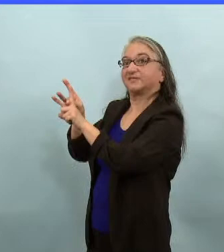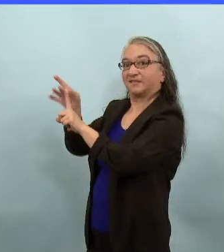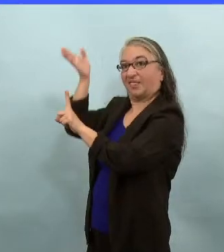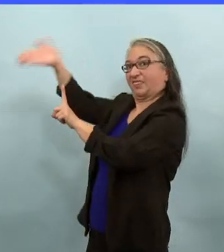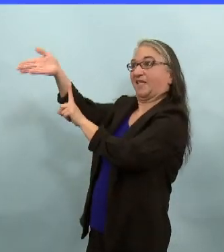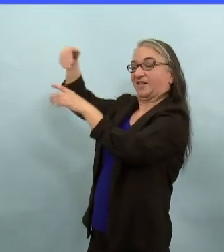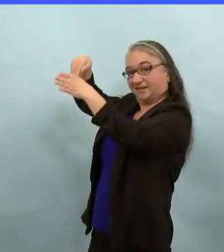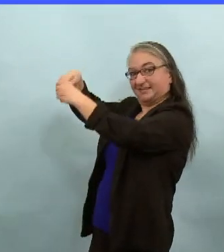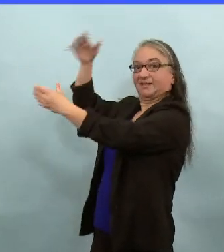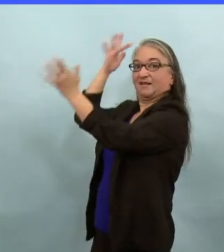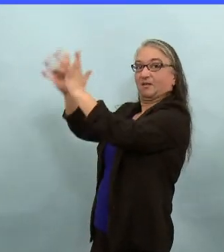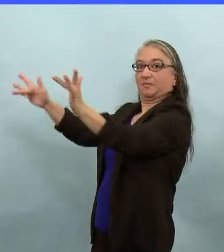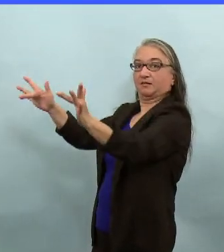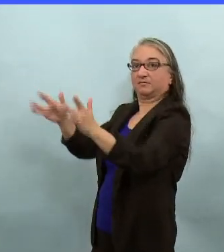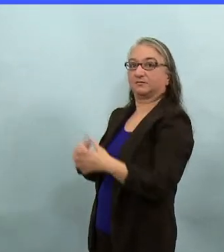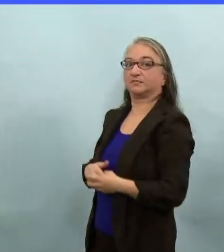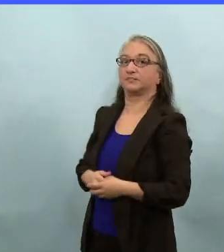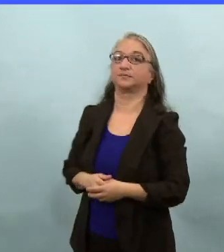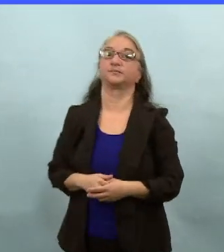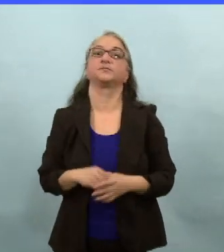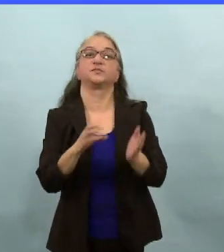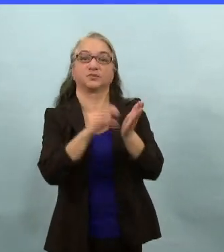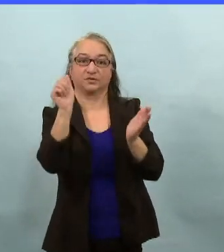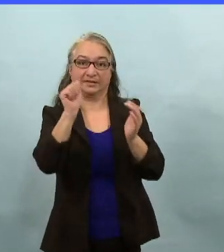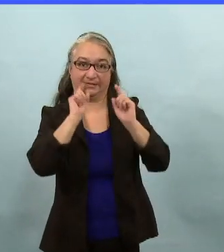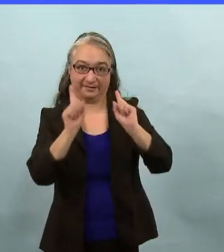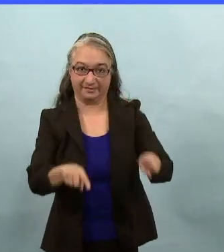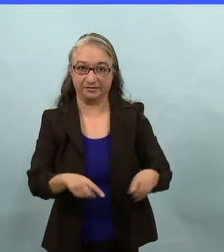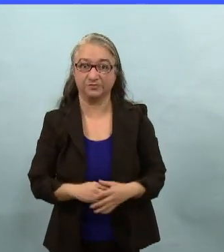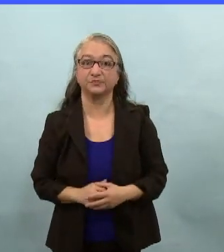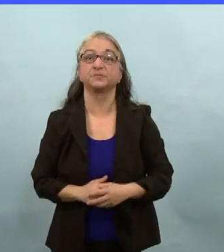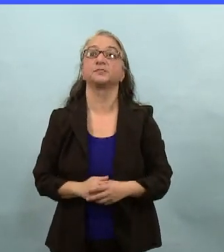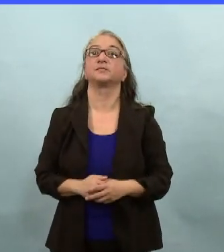we've gotten some preliminary information with a manual check so so someone is going through